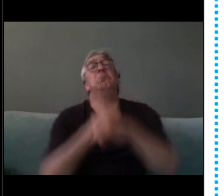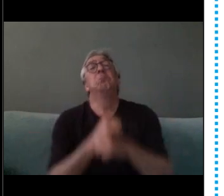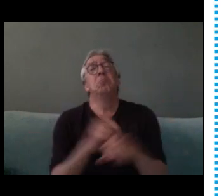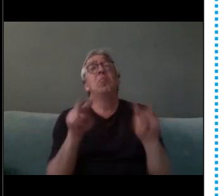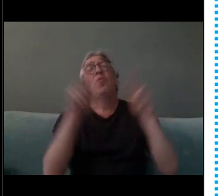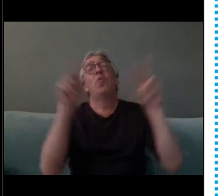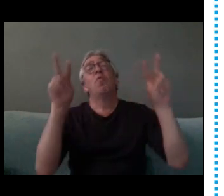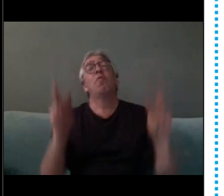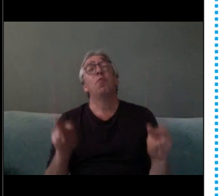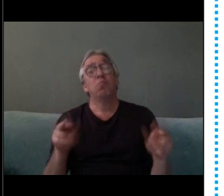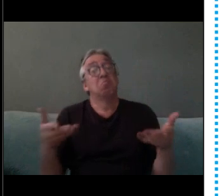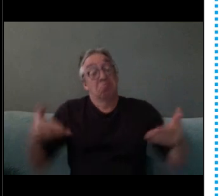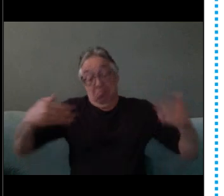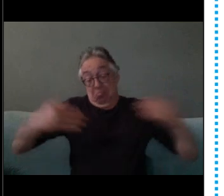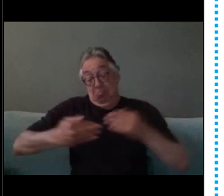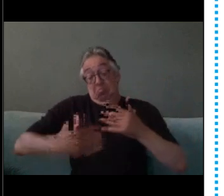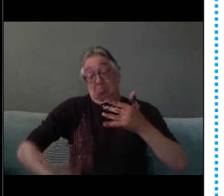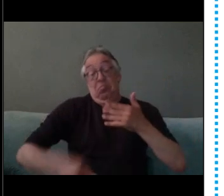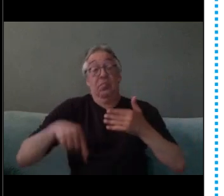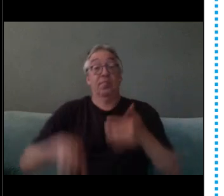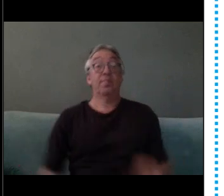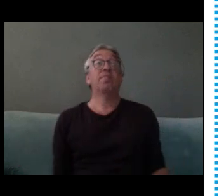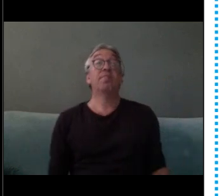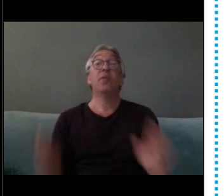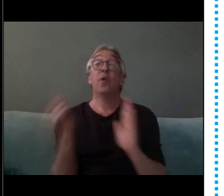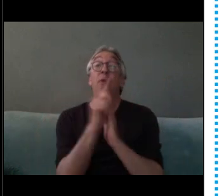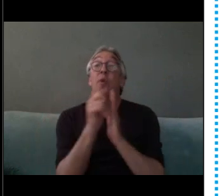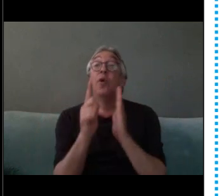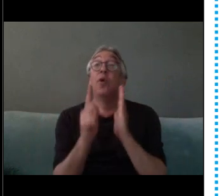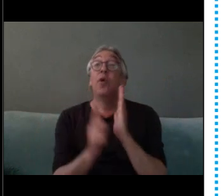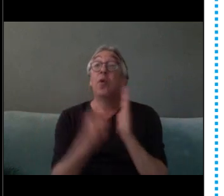So the law protects the rights of all passengers